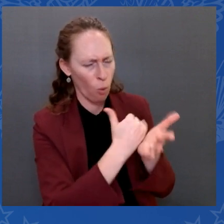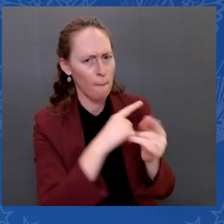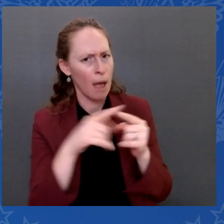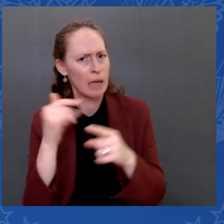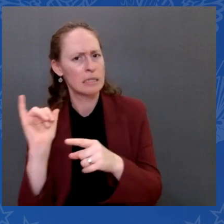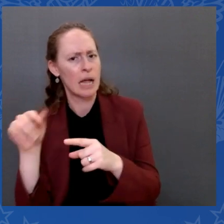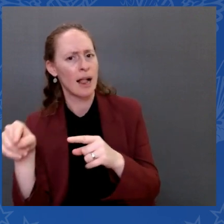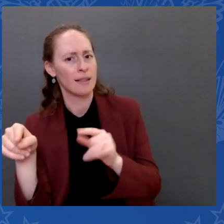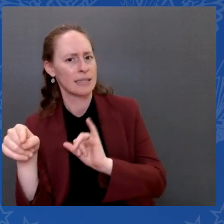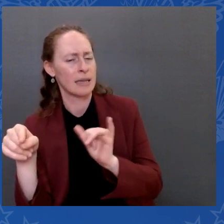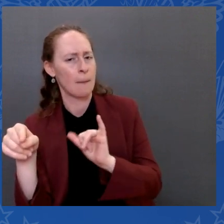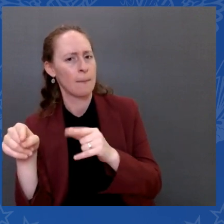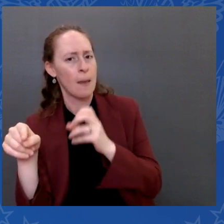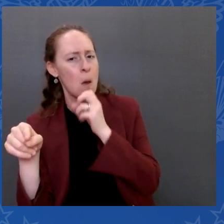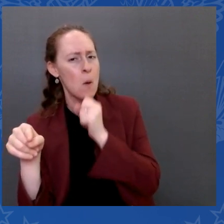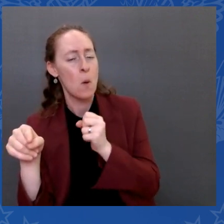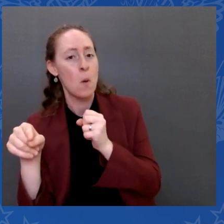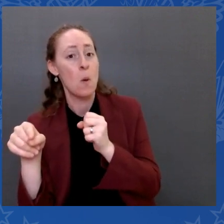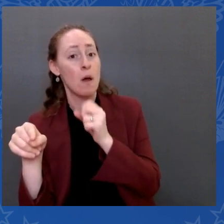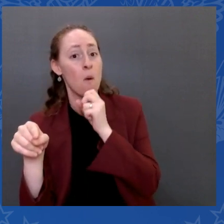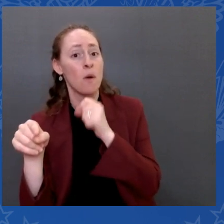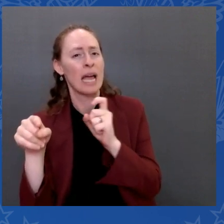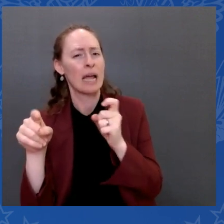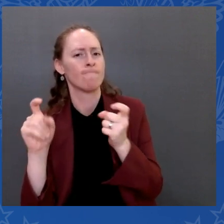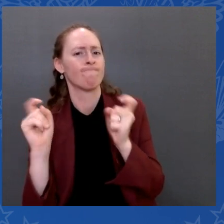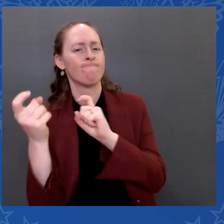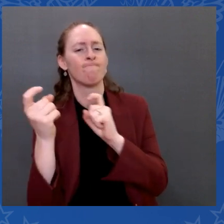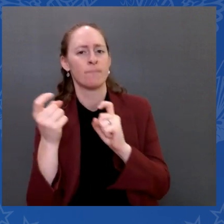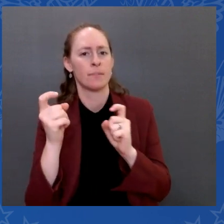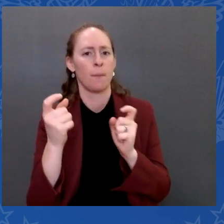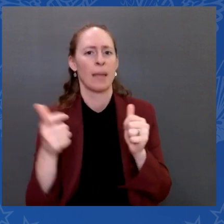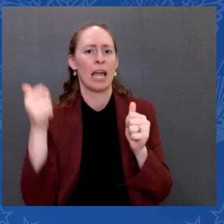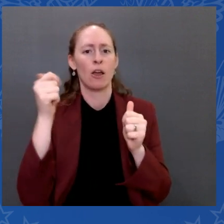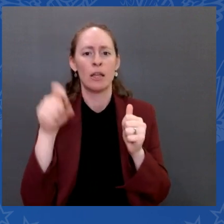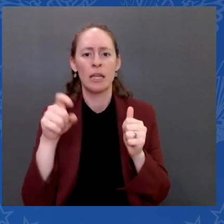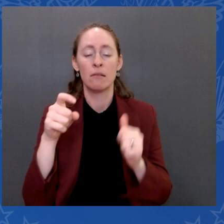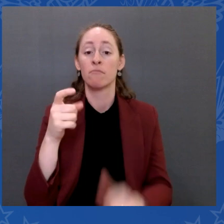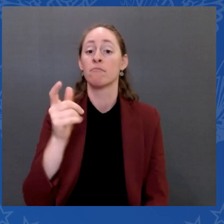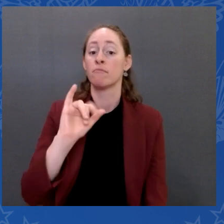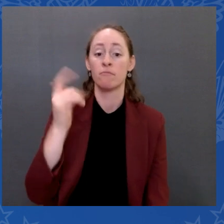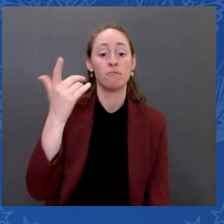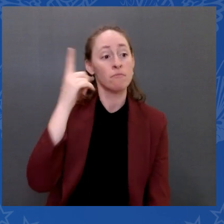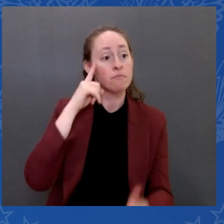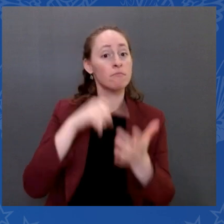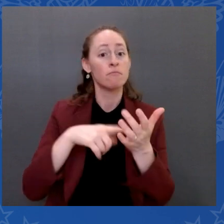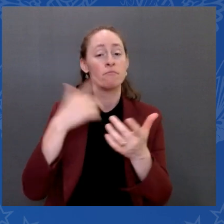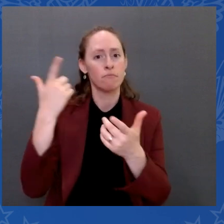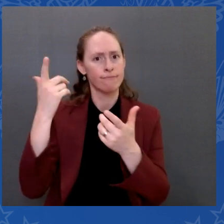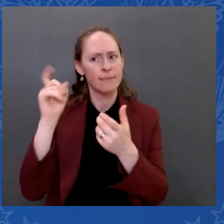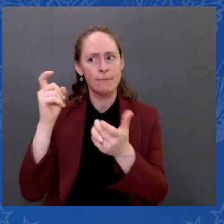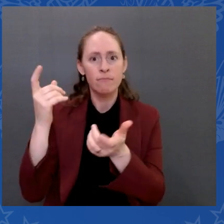support our hospitals and data centers. They make sure on the hottest day of the summer you've got air conditioning, and the -- and on the cool- --